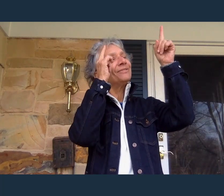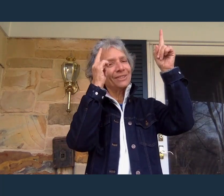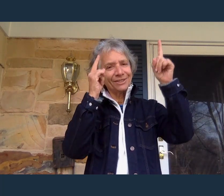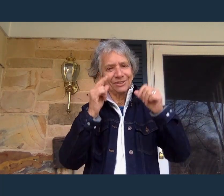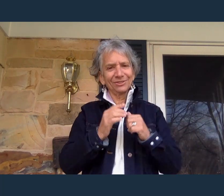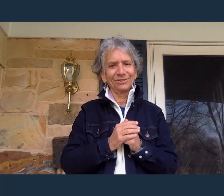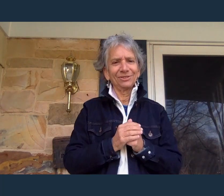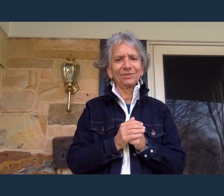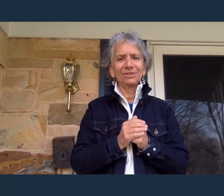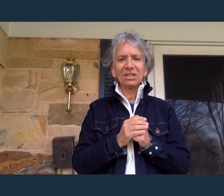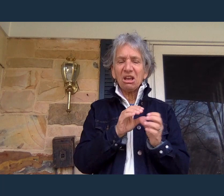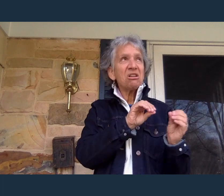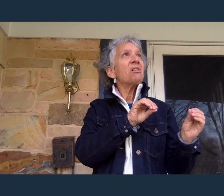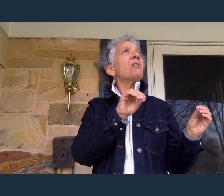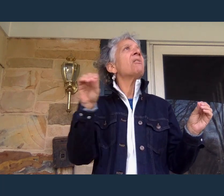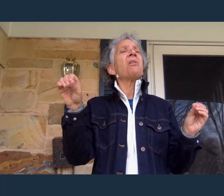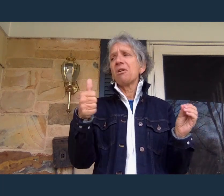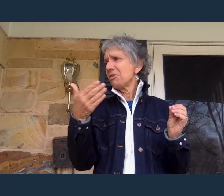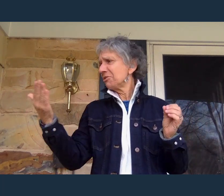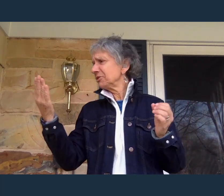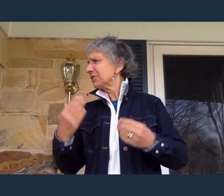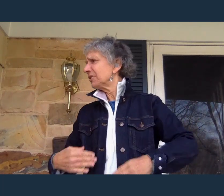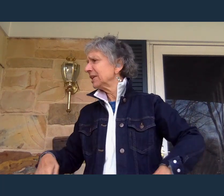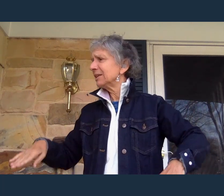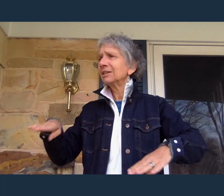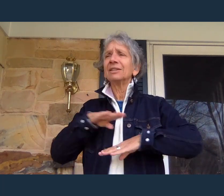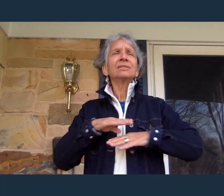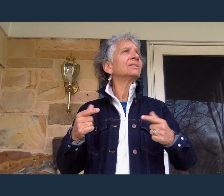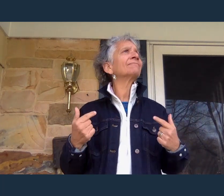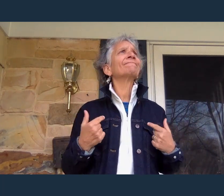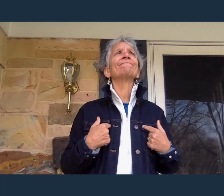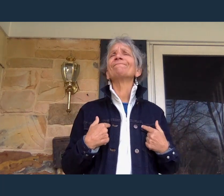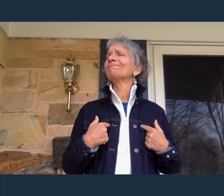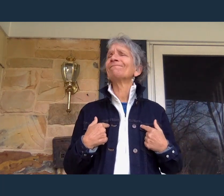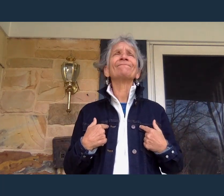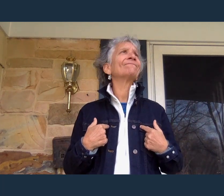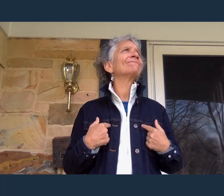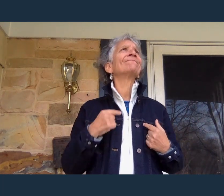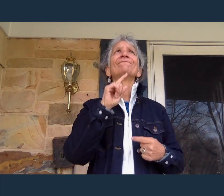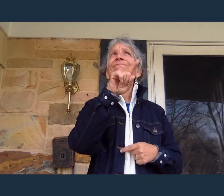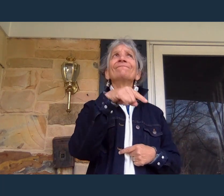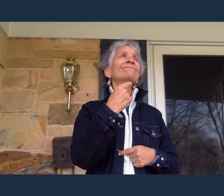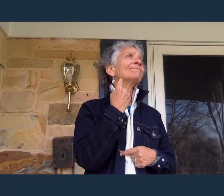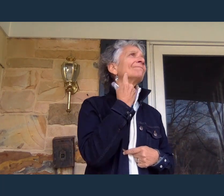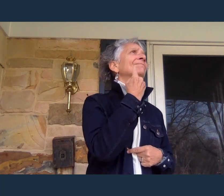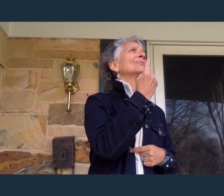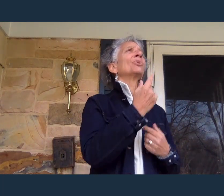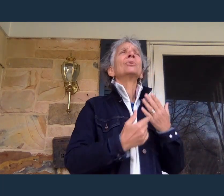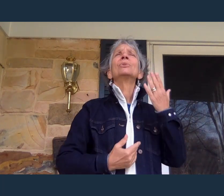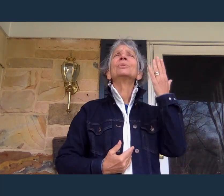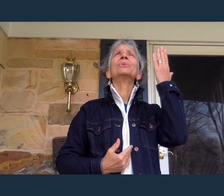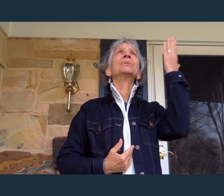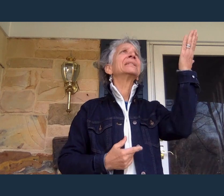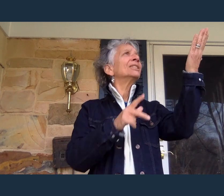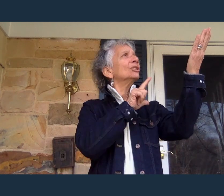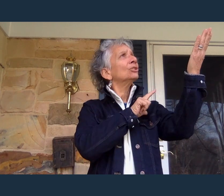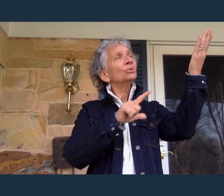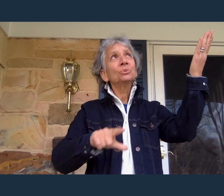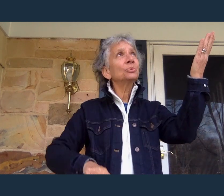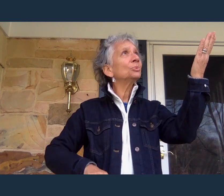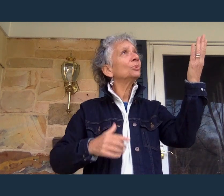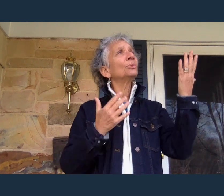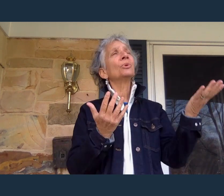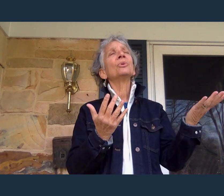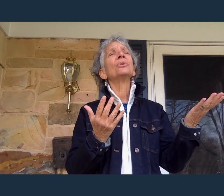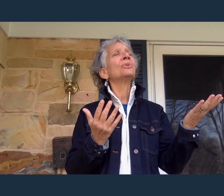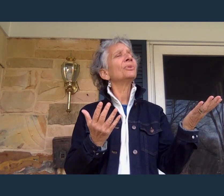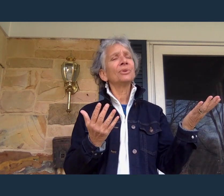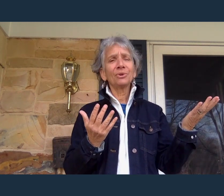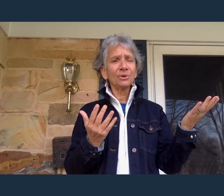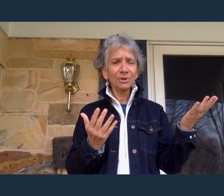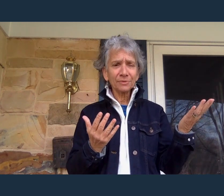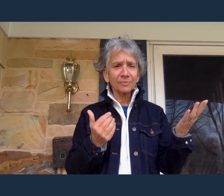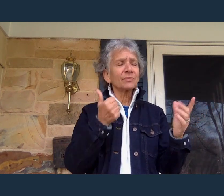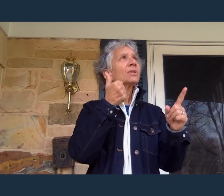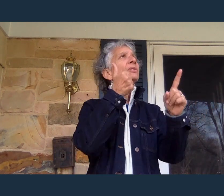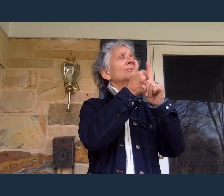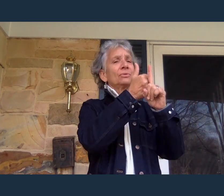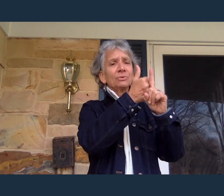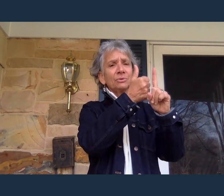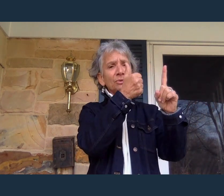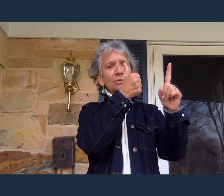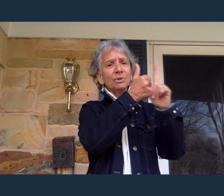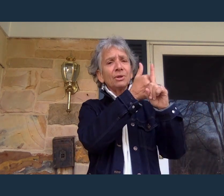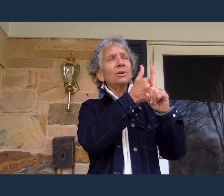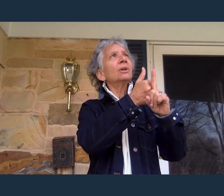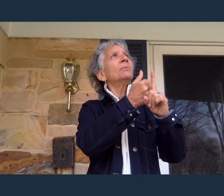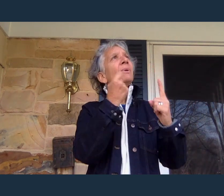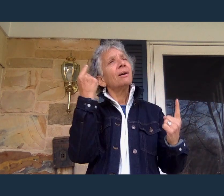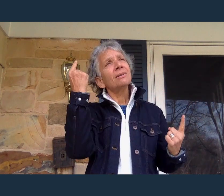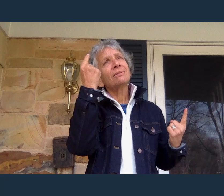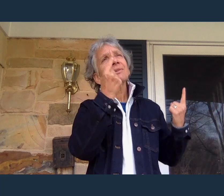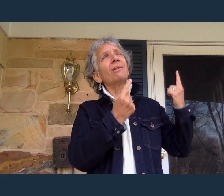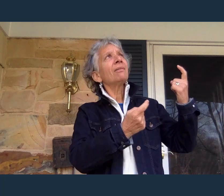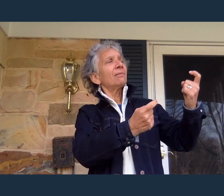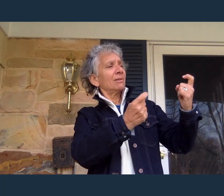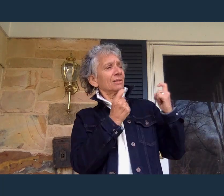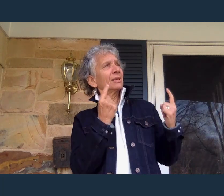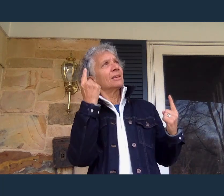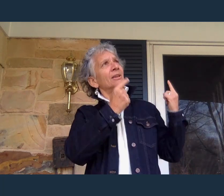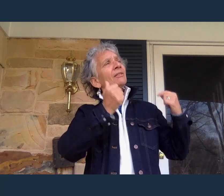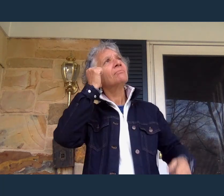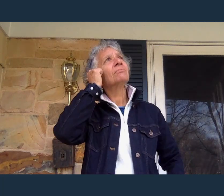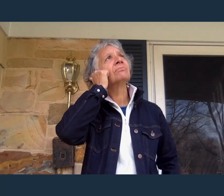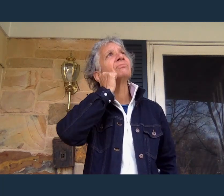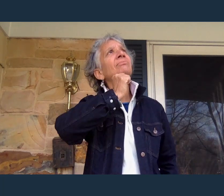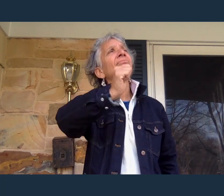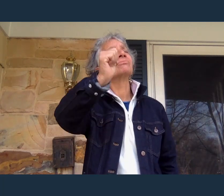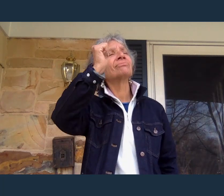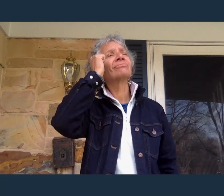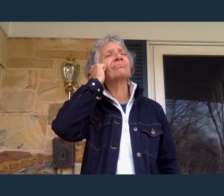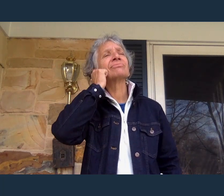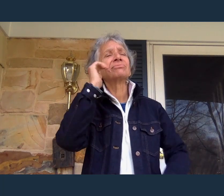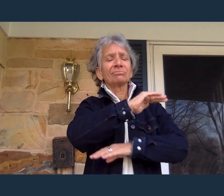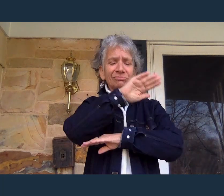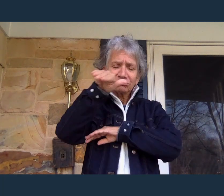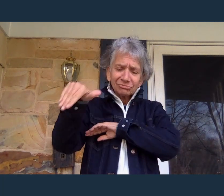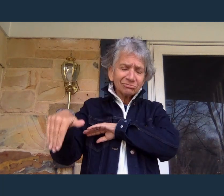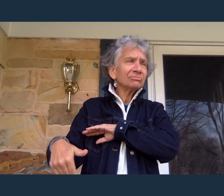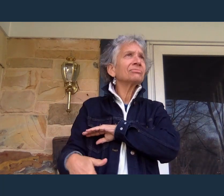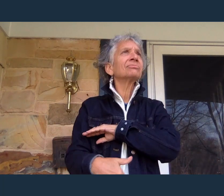Nothing else satisfies, only You Lord You are my best thought by day or by night